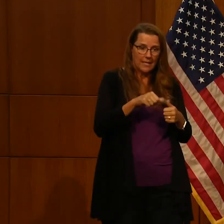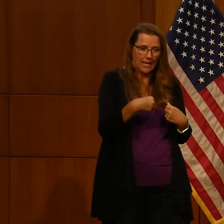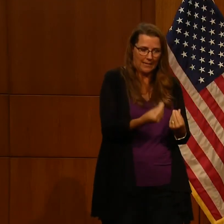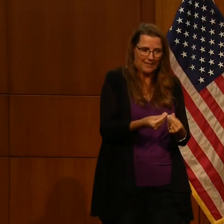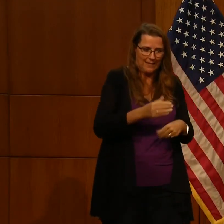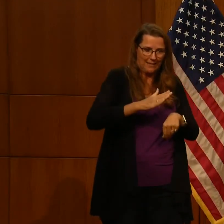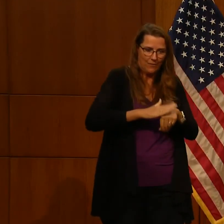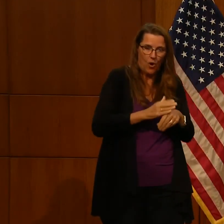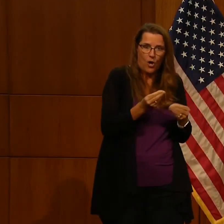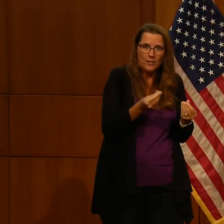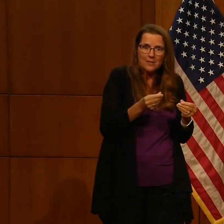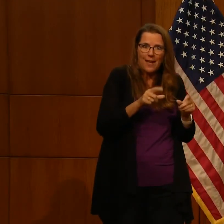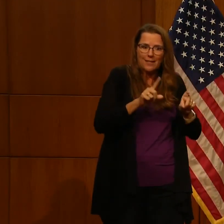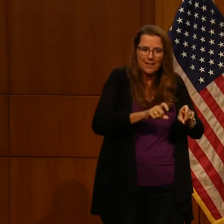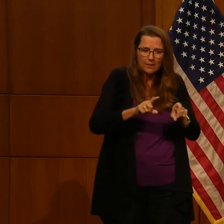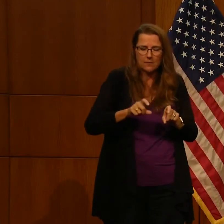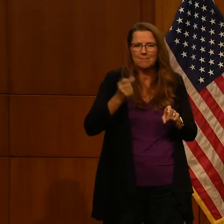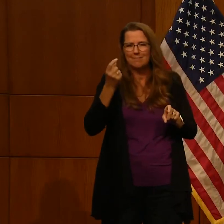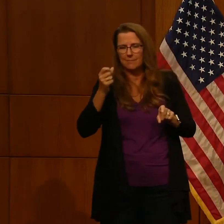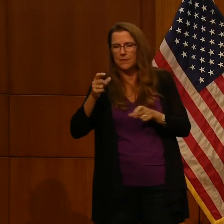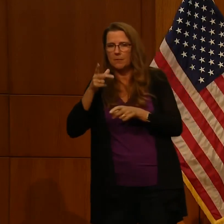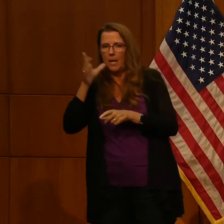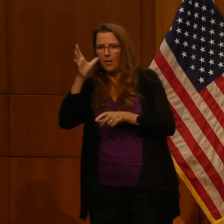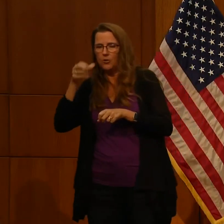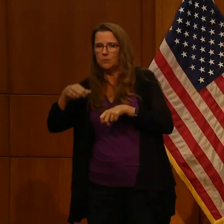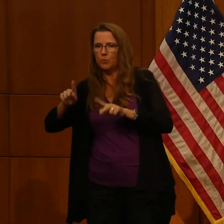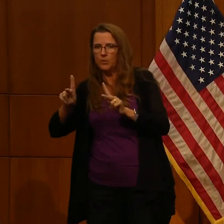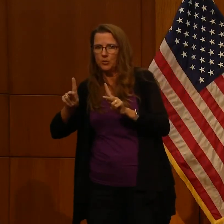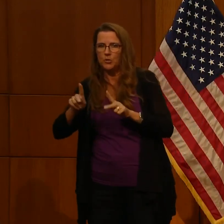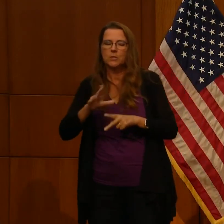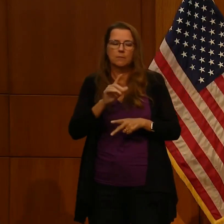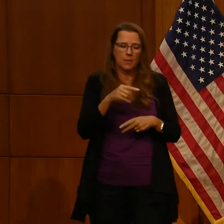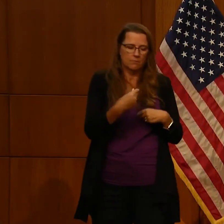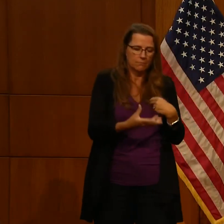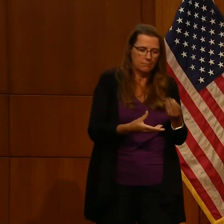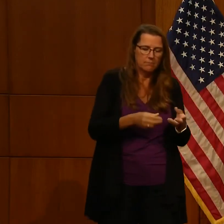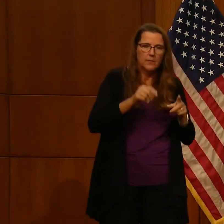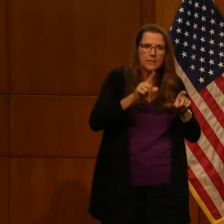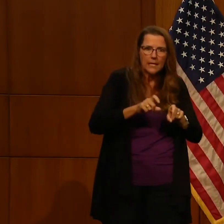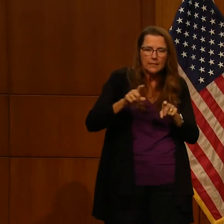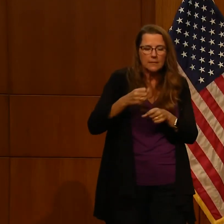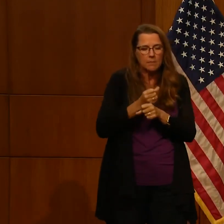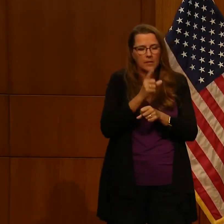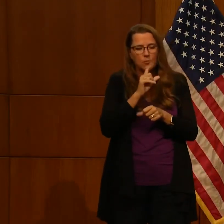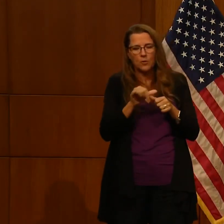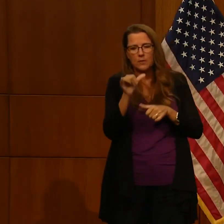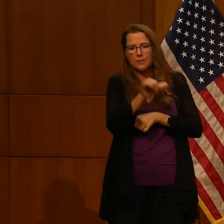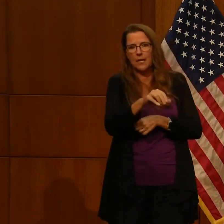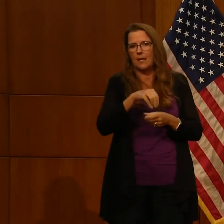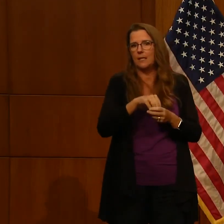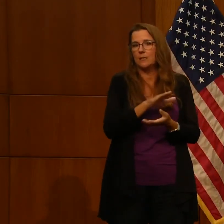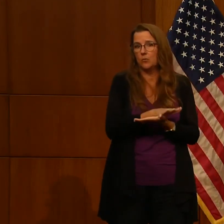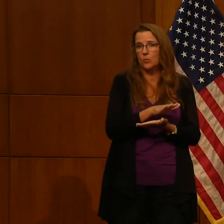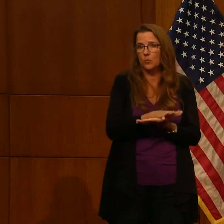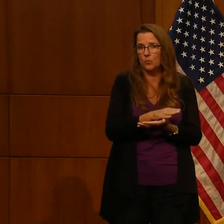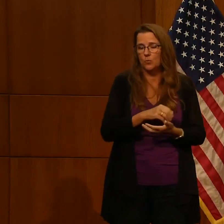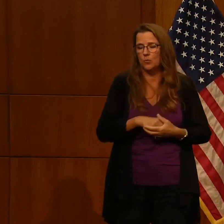SCHOOL NURSES WILL BE ABLE TO CONDUCT ON SITE. TESTING CERTAINLY WITH THE PARENTS'